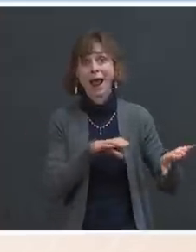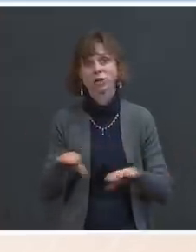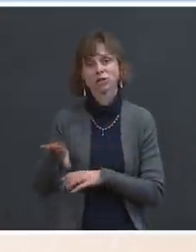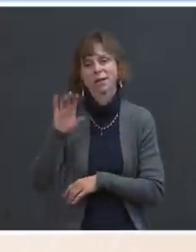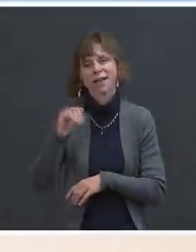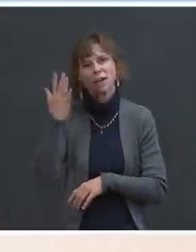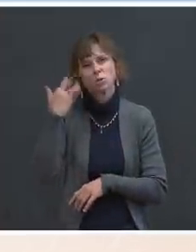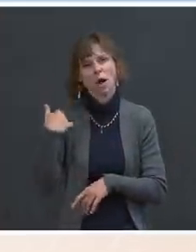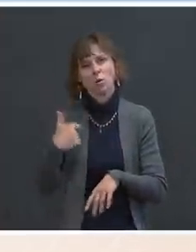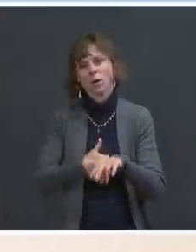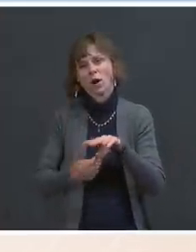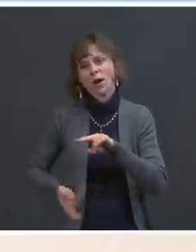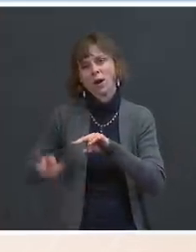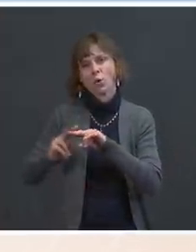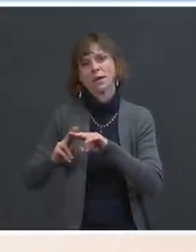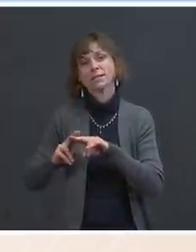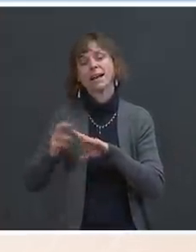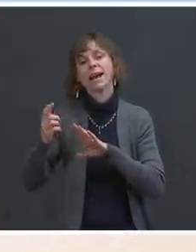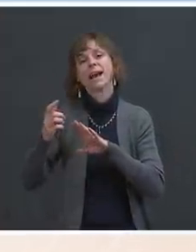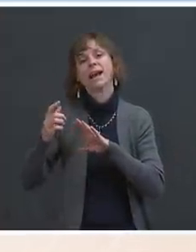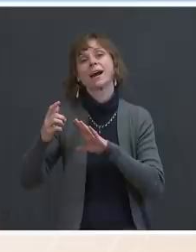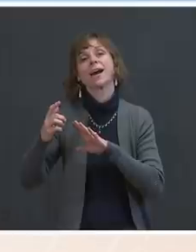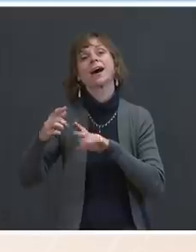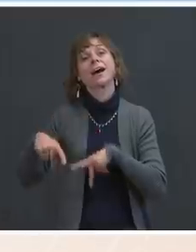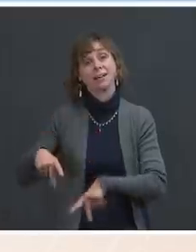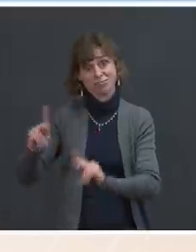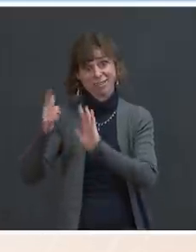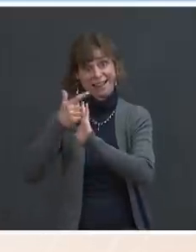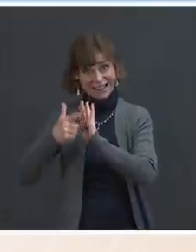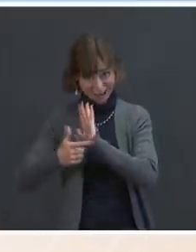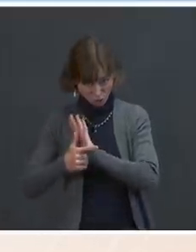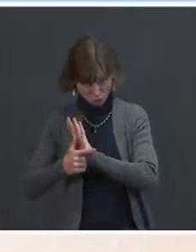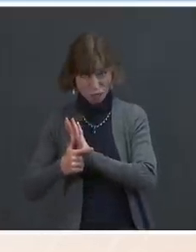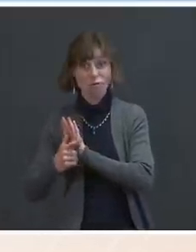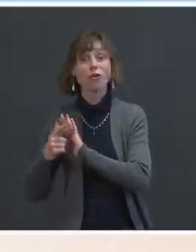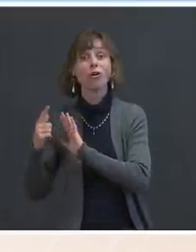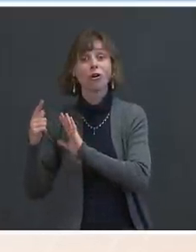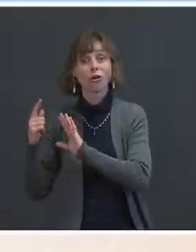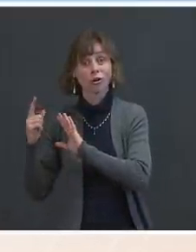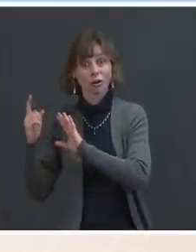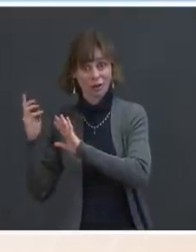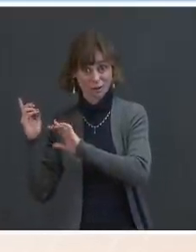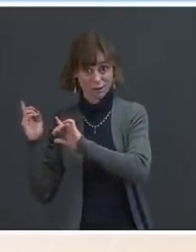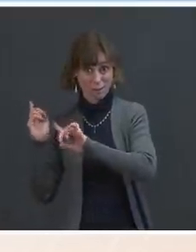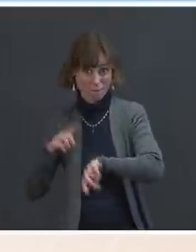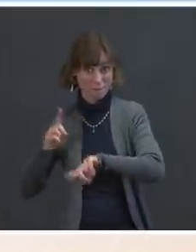so that the message is, "You have another option." Ms. Psaki: Last one. In the back. The Press: Thank you.